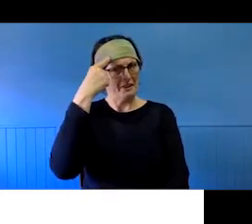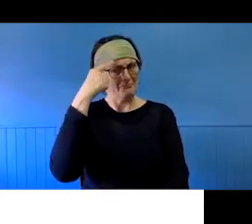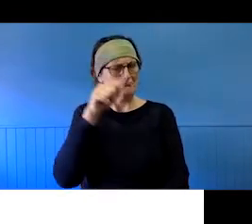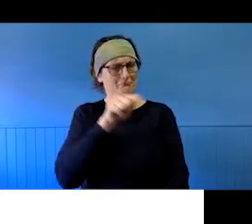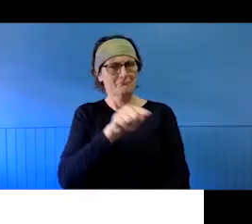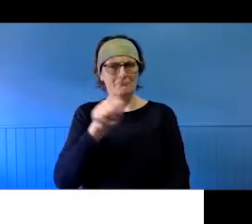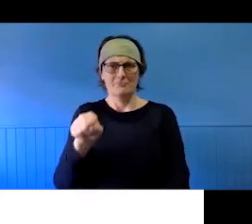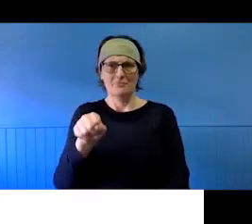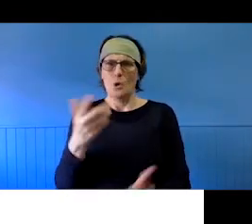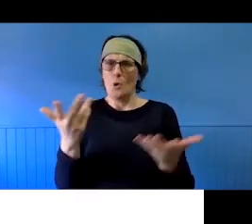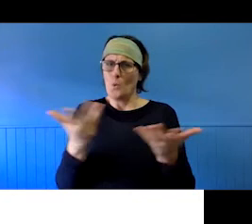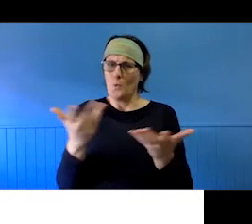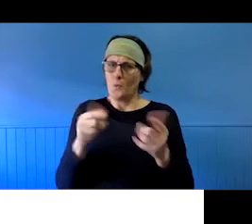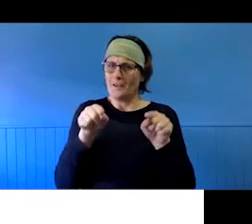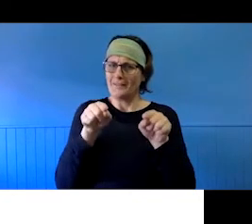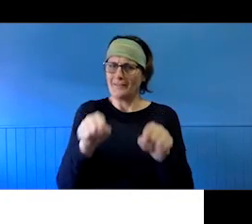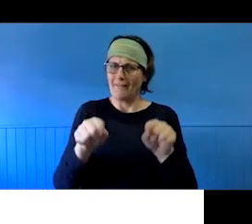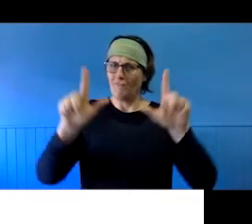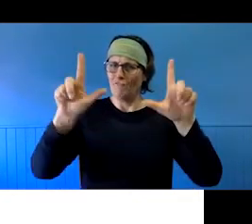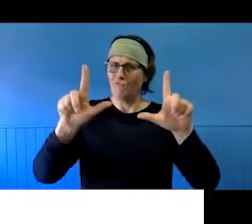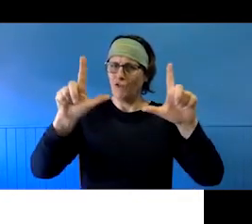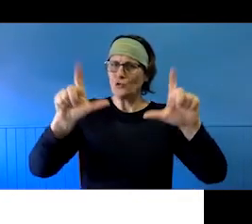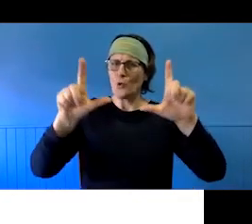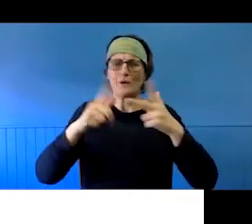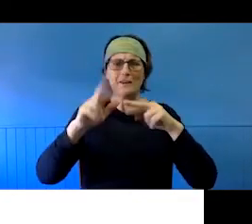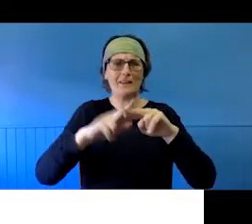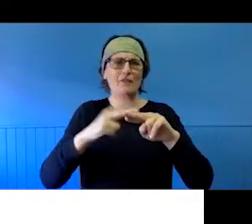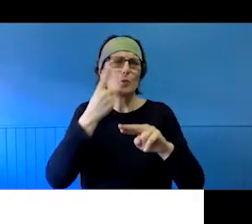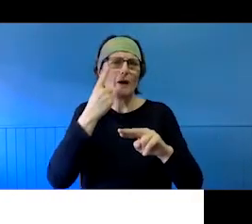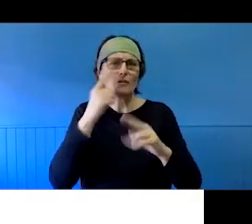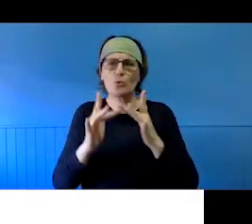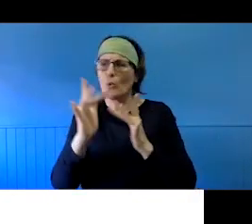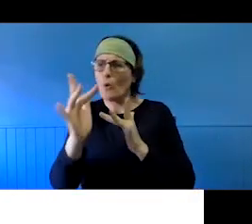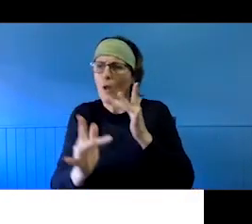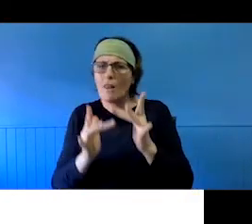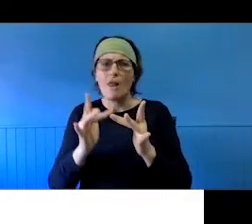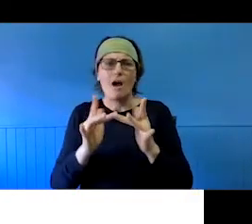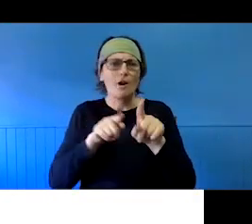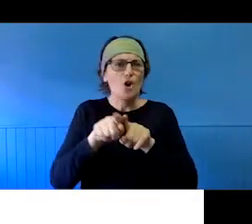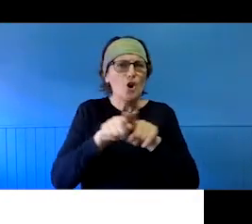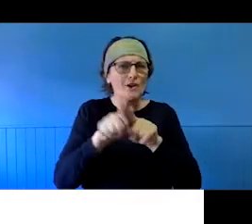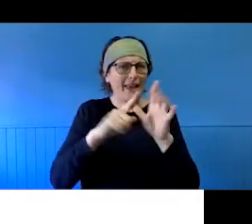would you find this graphic if you were looking in an online learning area?